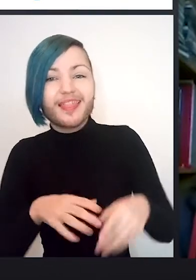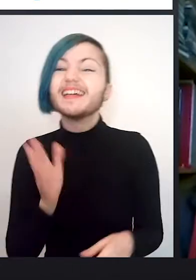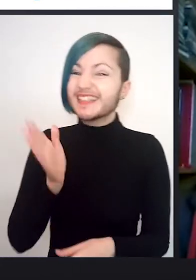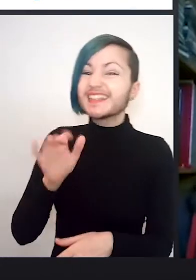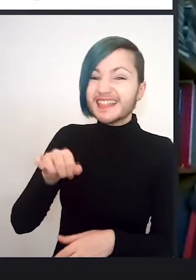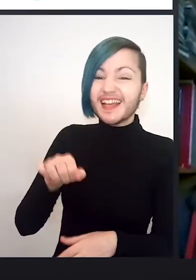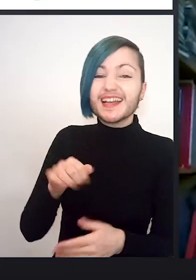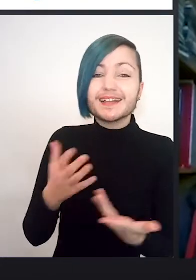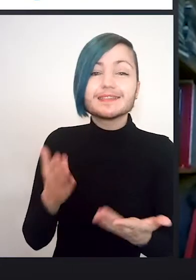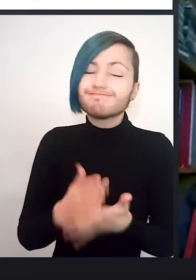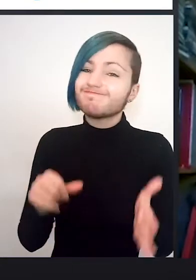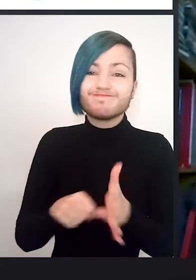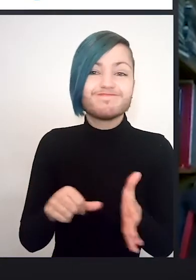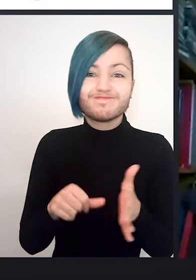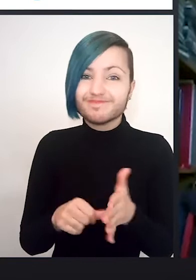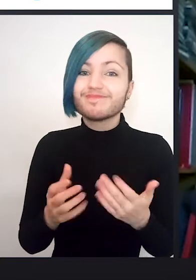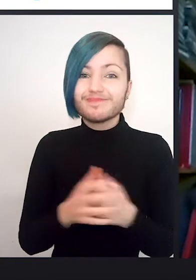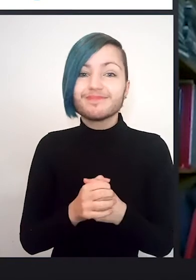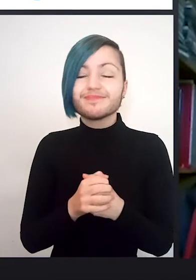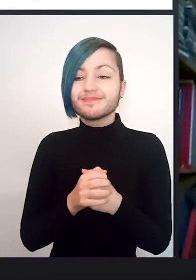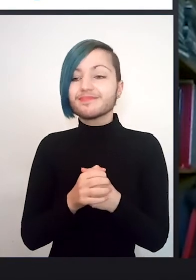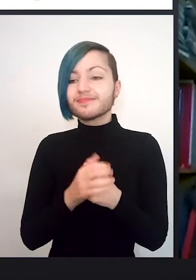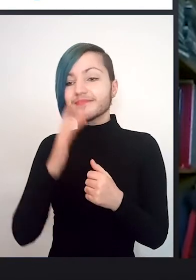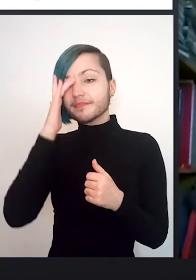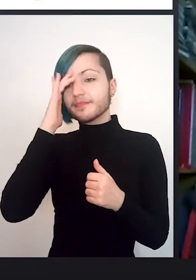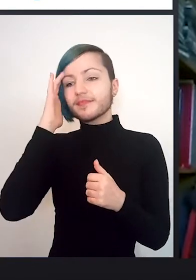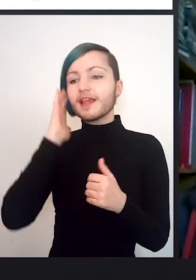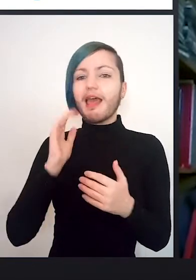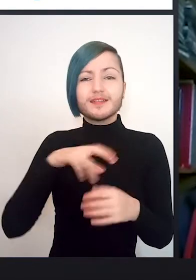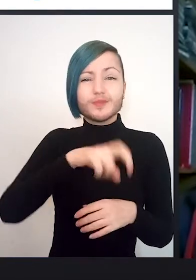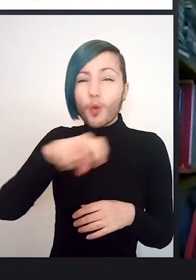That's the hardest thing really, just getting around.